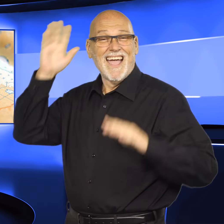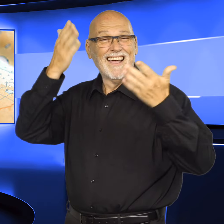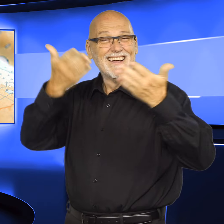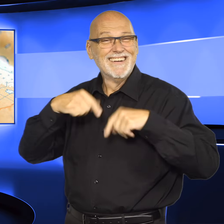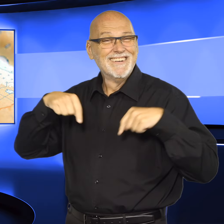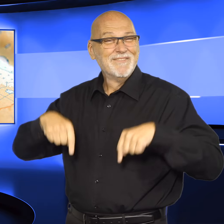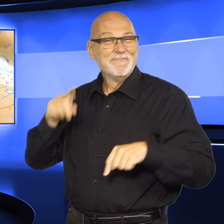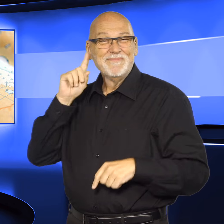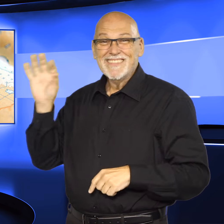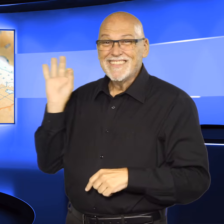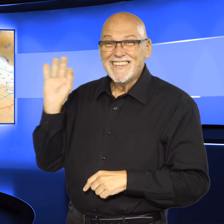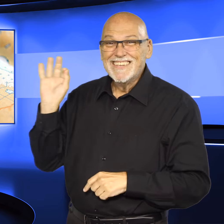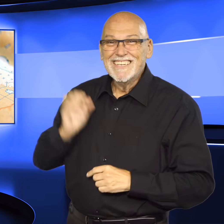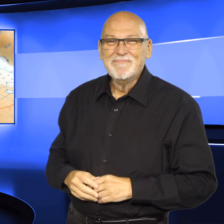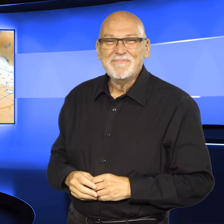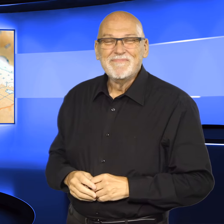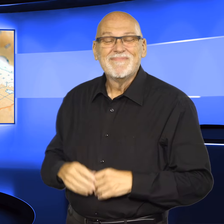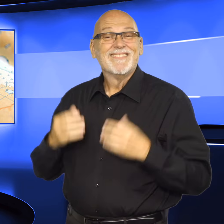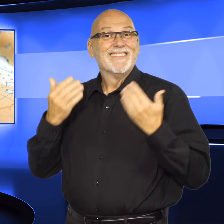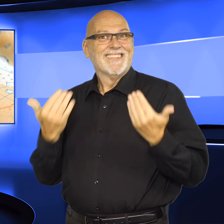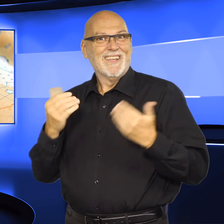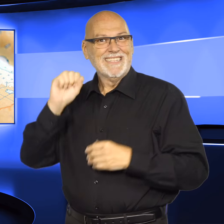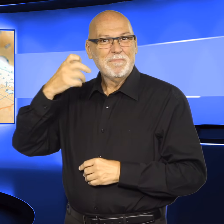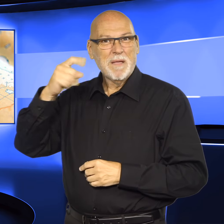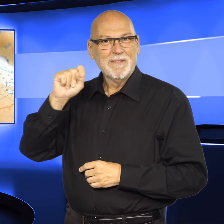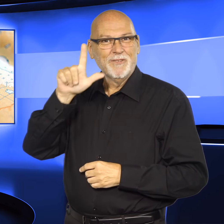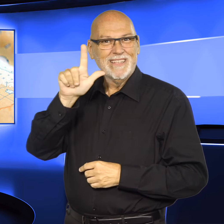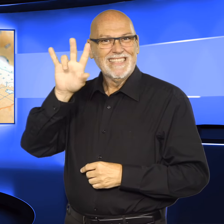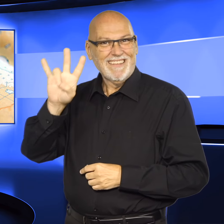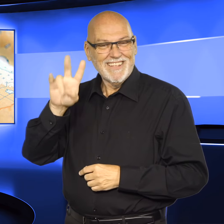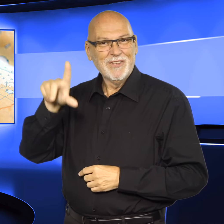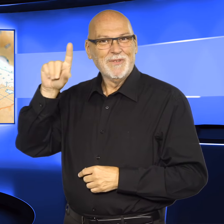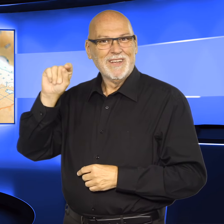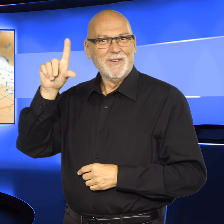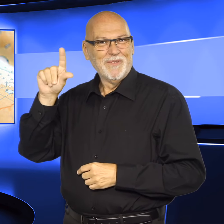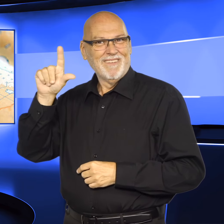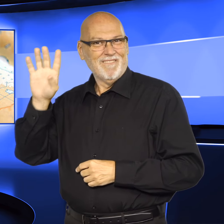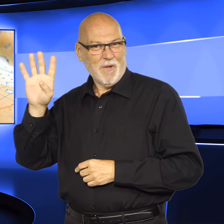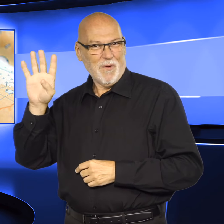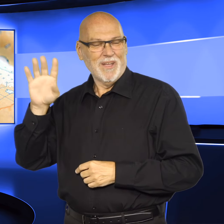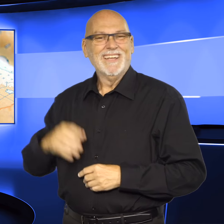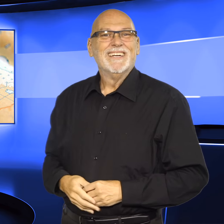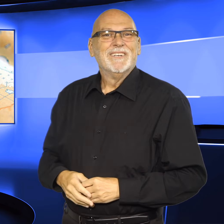Hello! This is DeafDots, 27 September 2024.